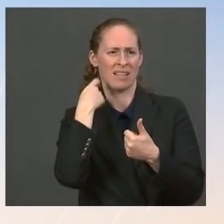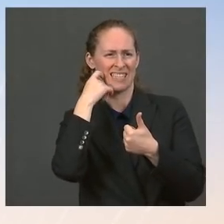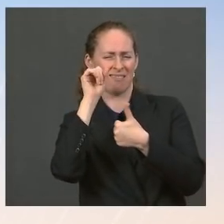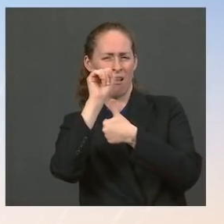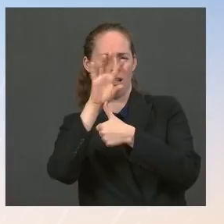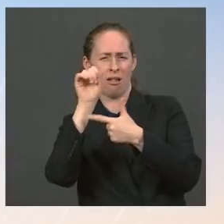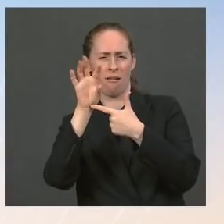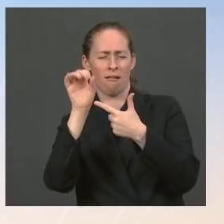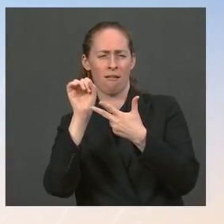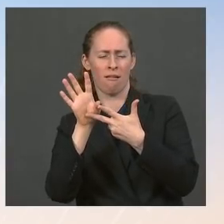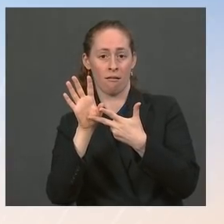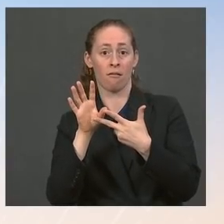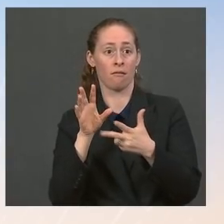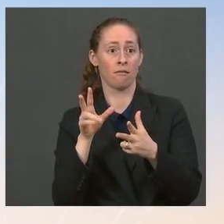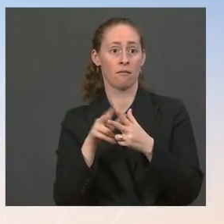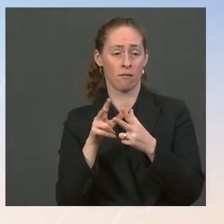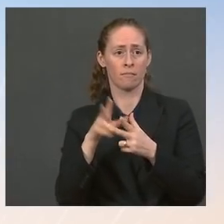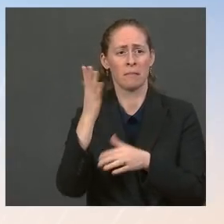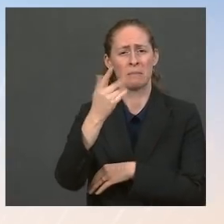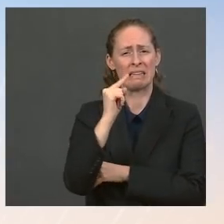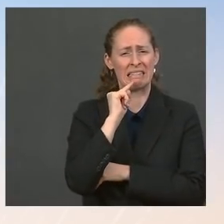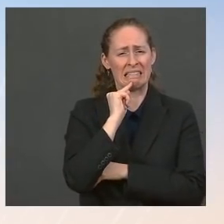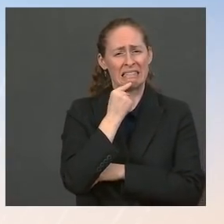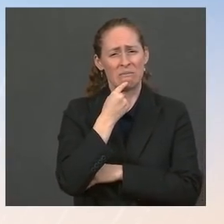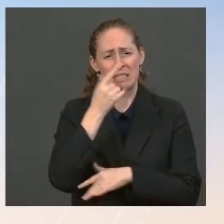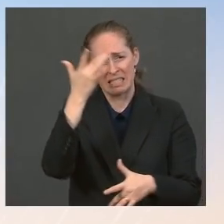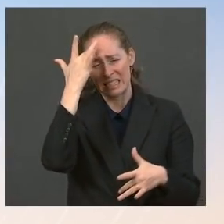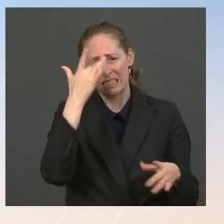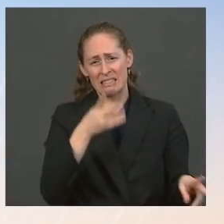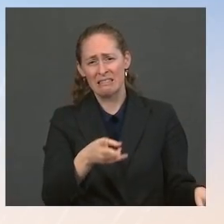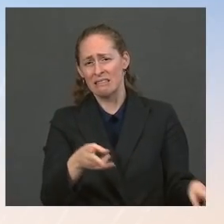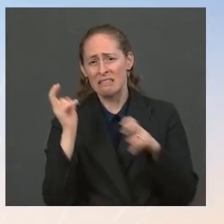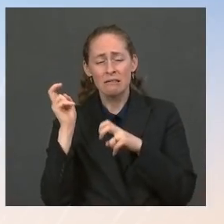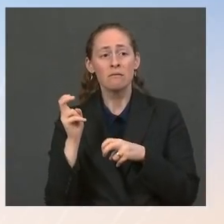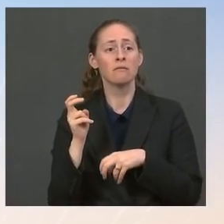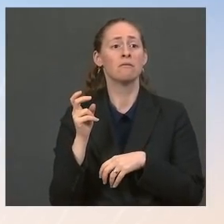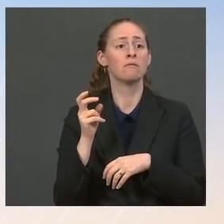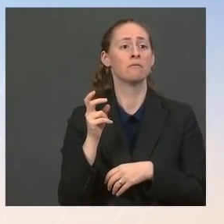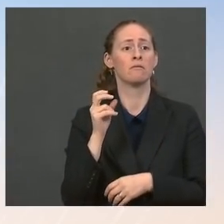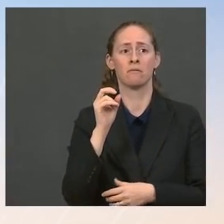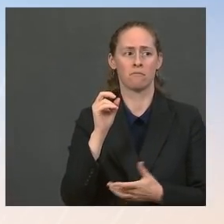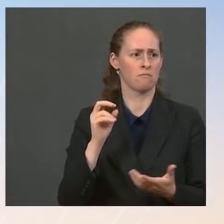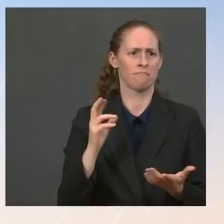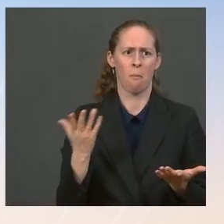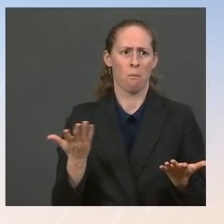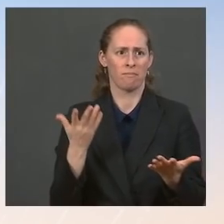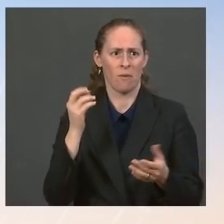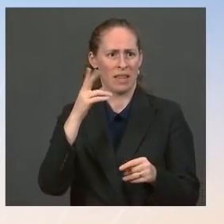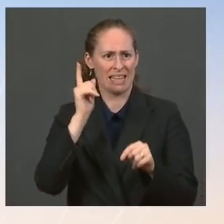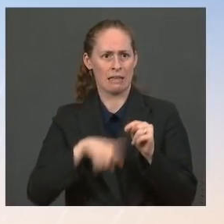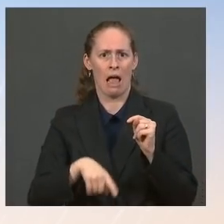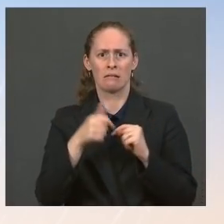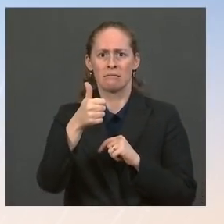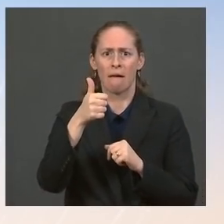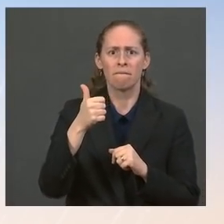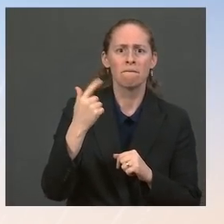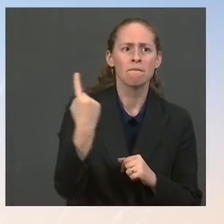acute vulnerability, operational capacity limitations, or a Convention Against Torture exception --